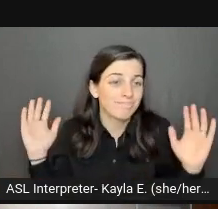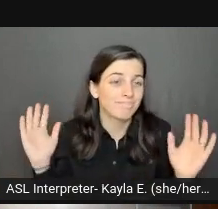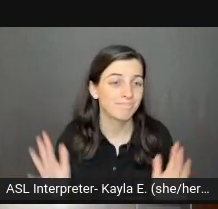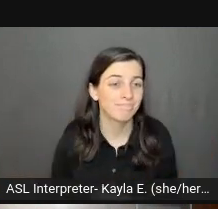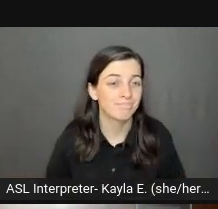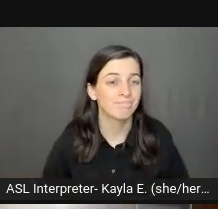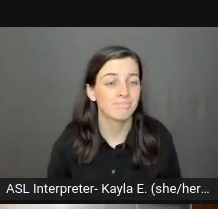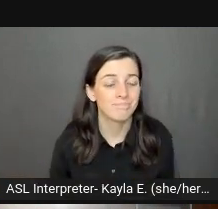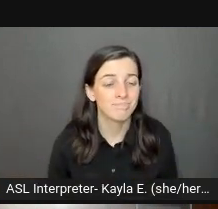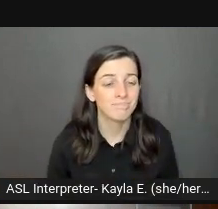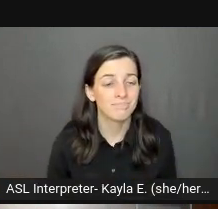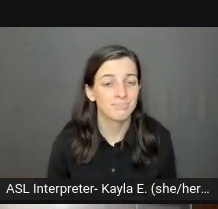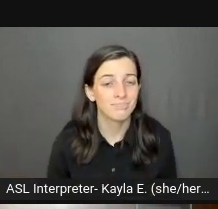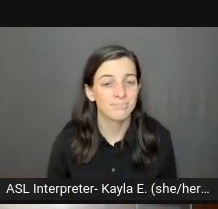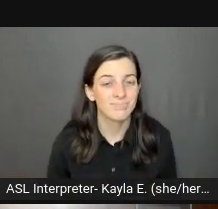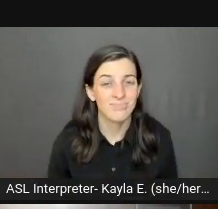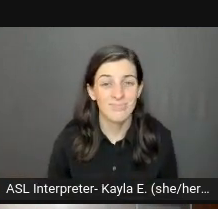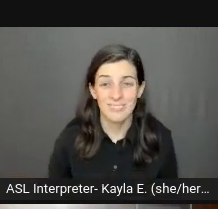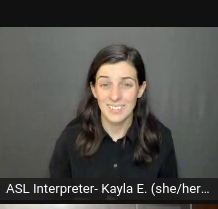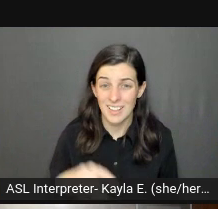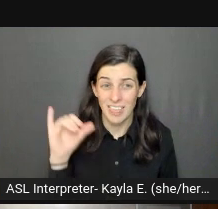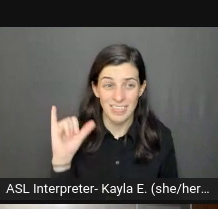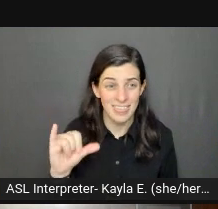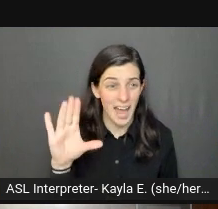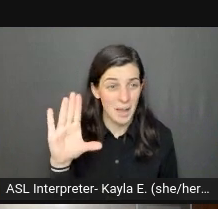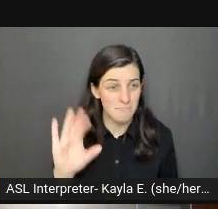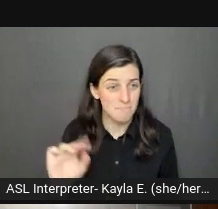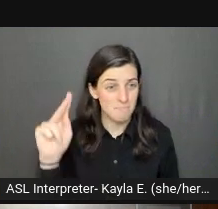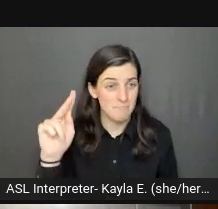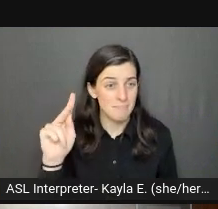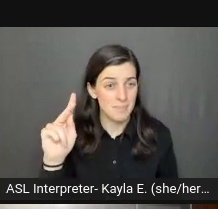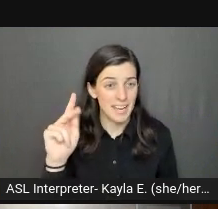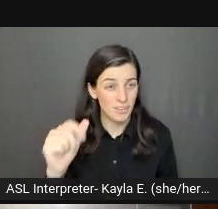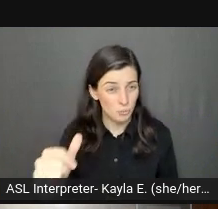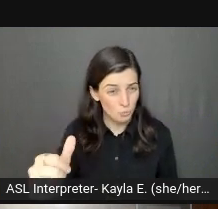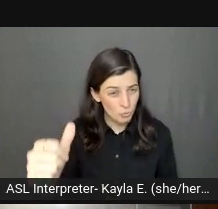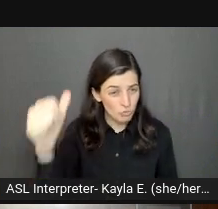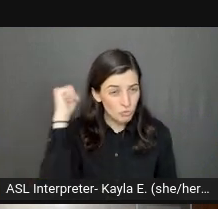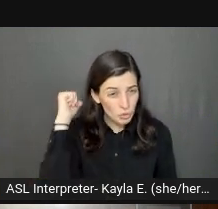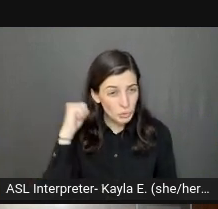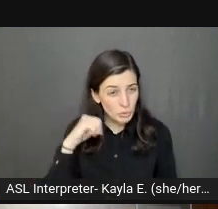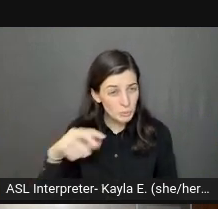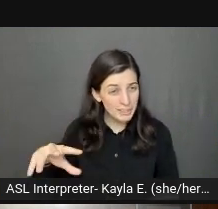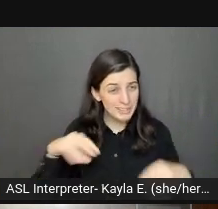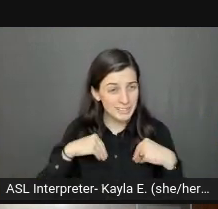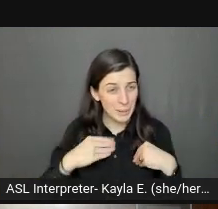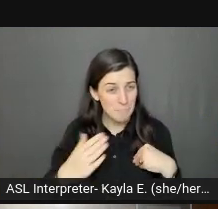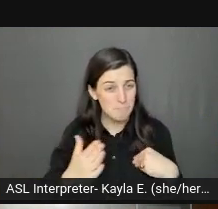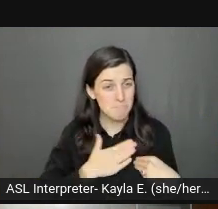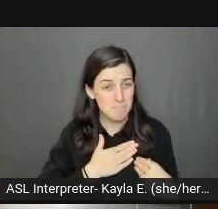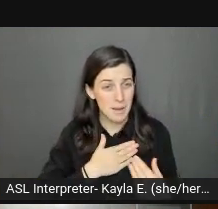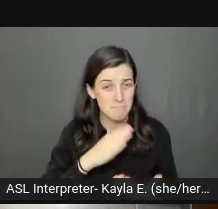This bank actually refused to take my money because of those minor mistakes.